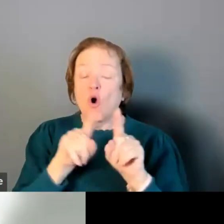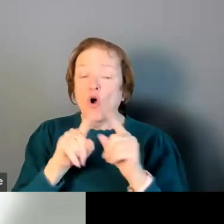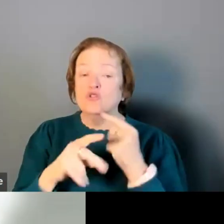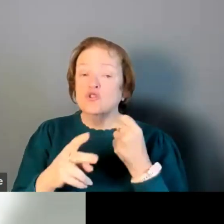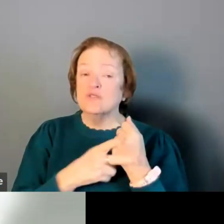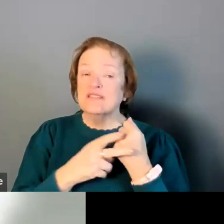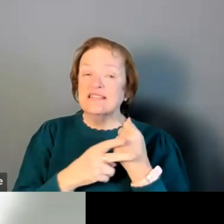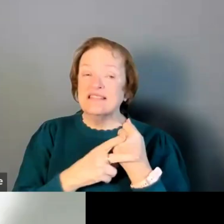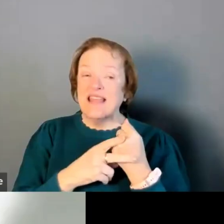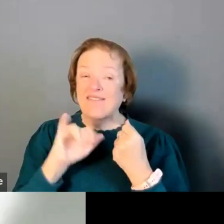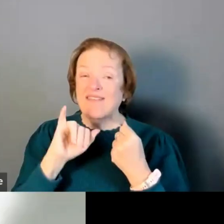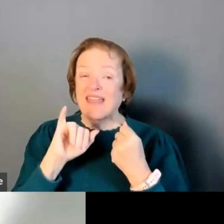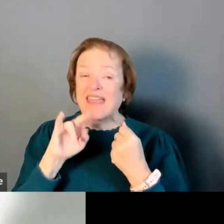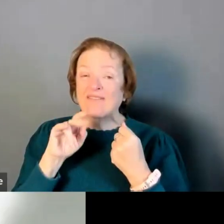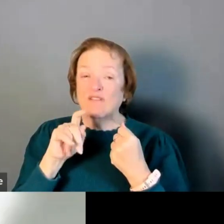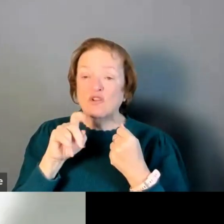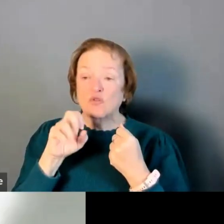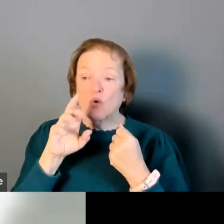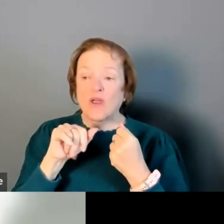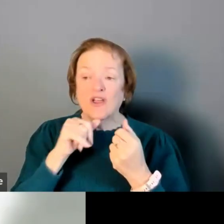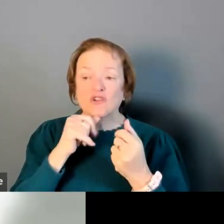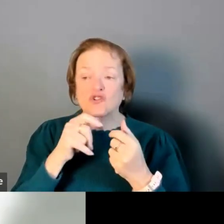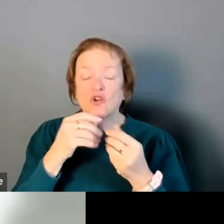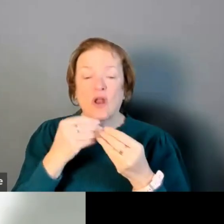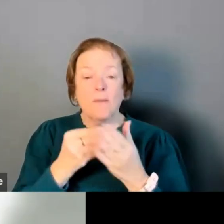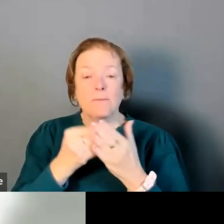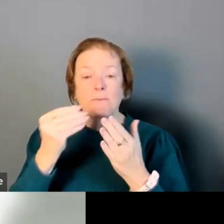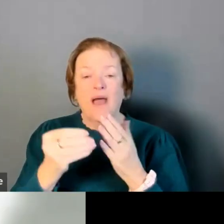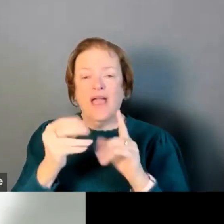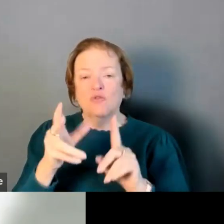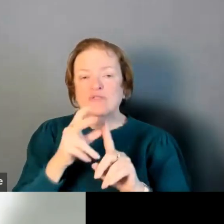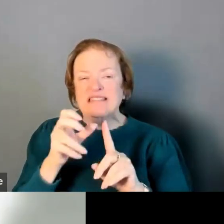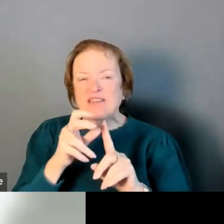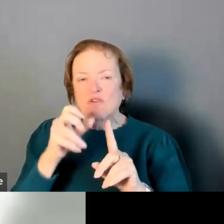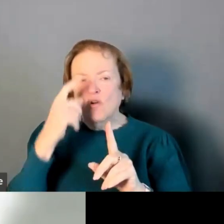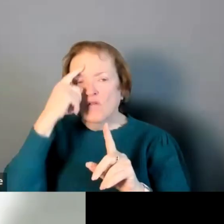to buy receivers for individually, because it says unlimited. When I mean unlimited,